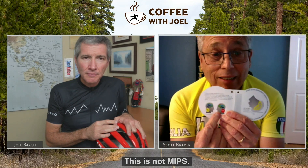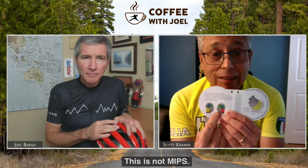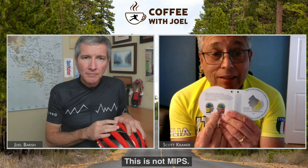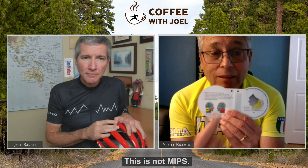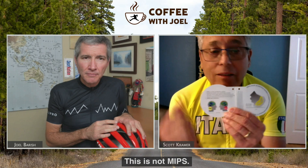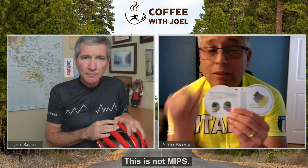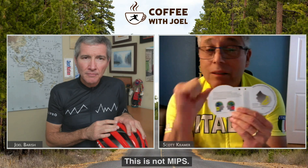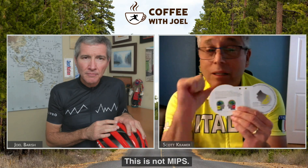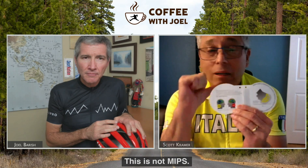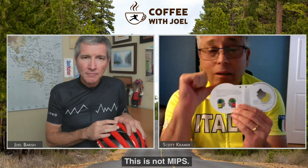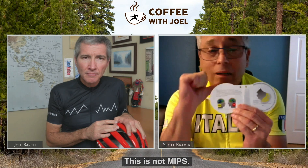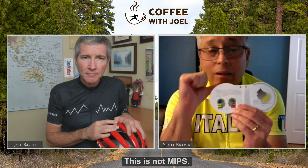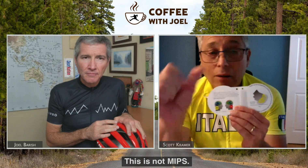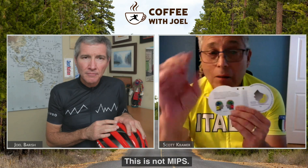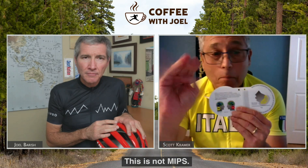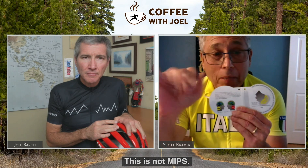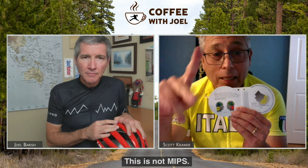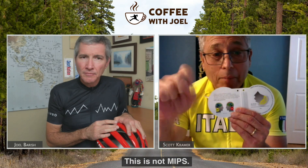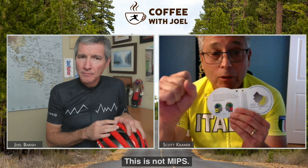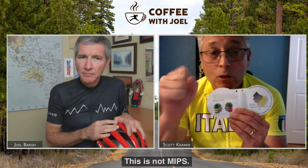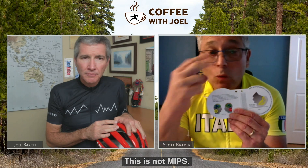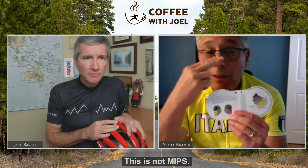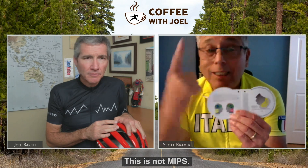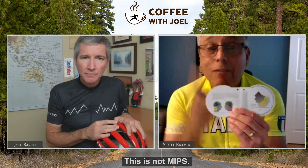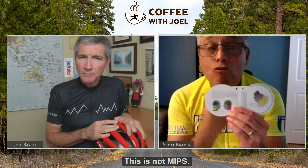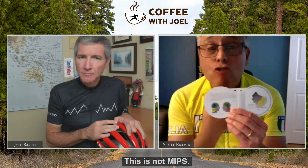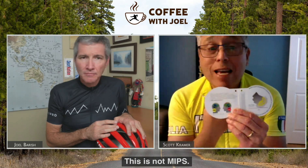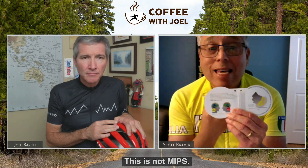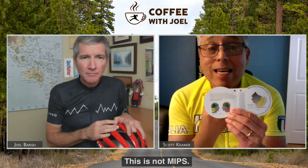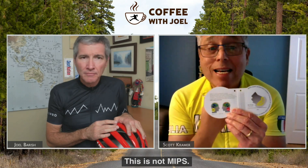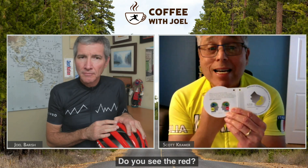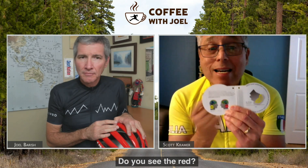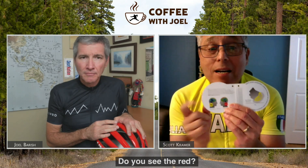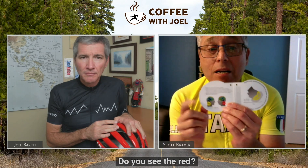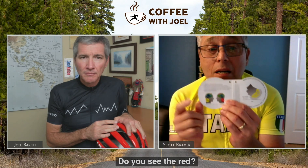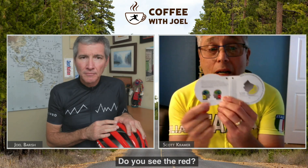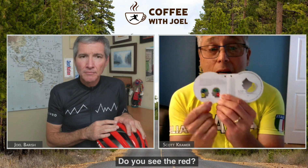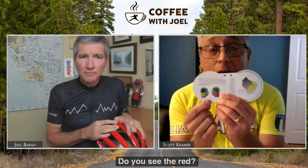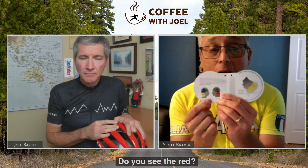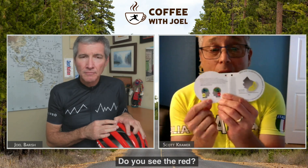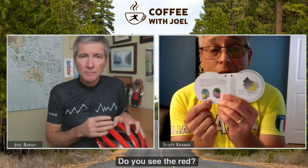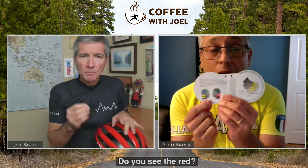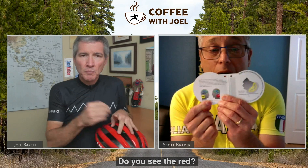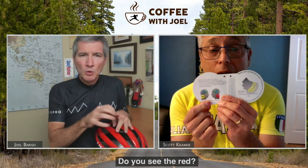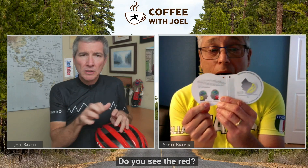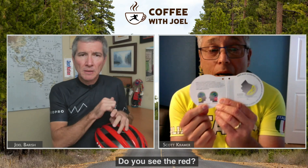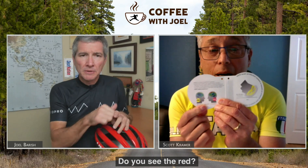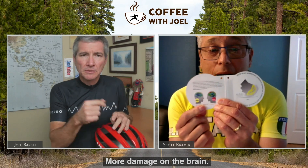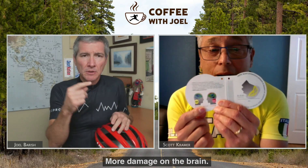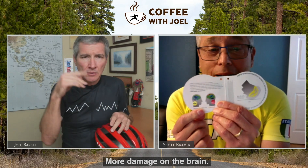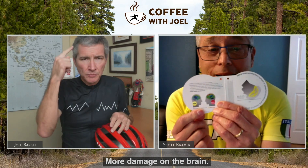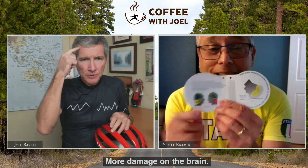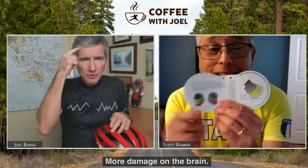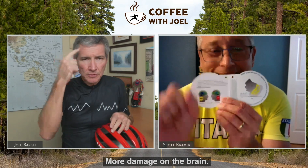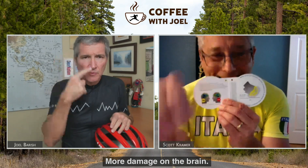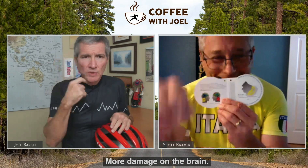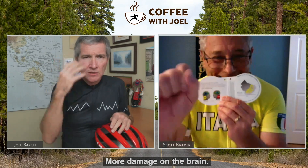This is not MIPS. Do you see the red? More damage on the brain.